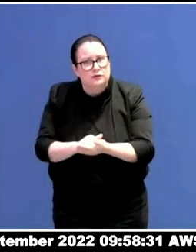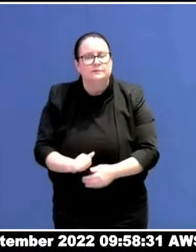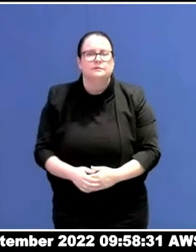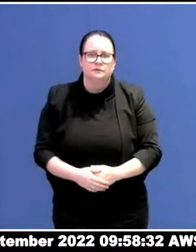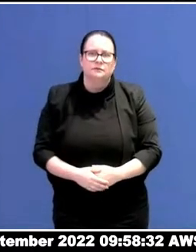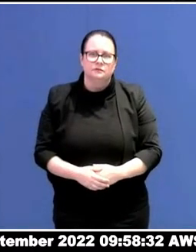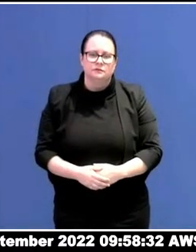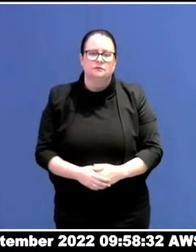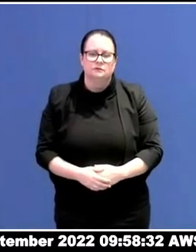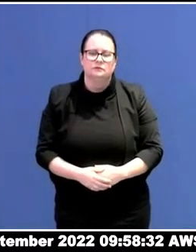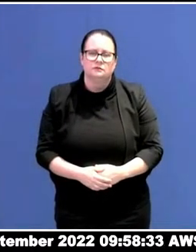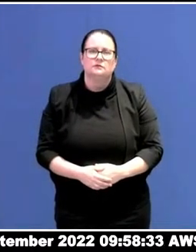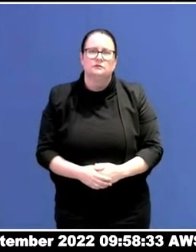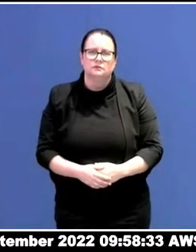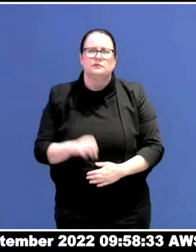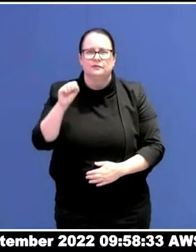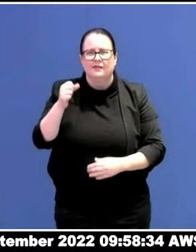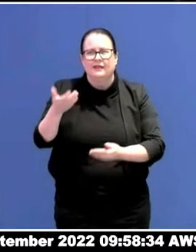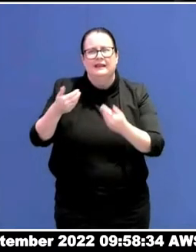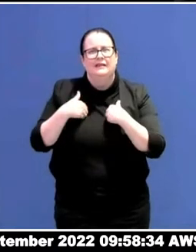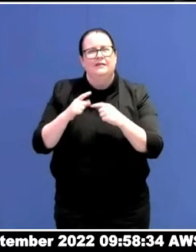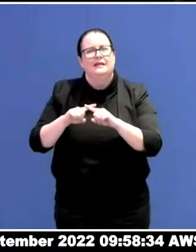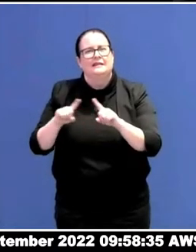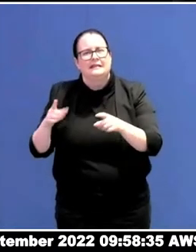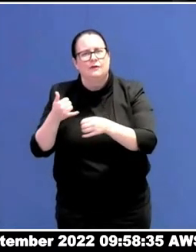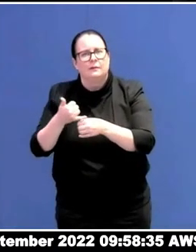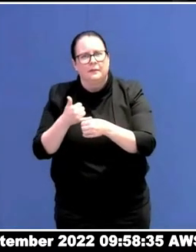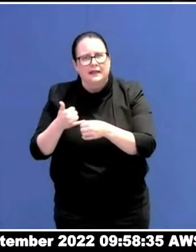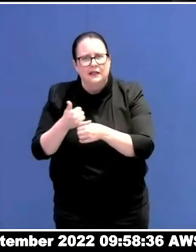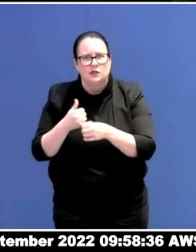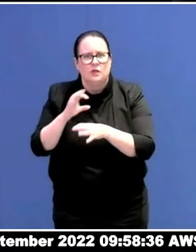The other medications that weren't obviously an amphetamine-based medications.